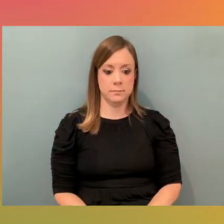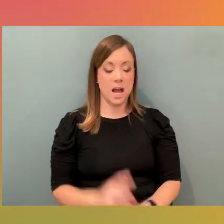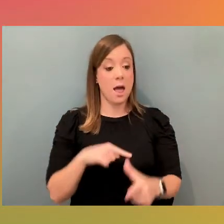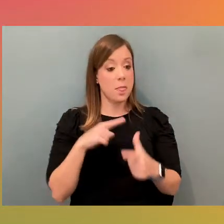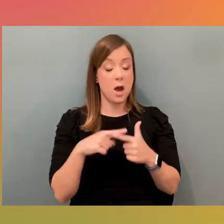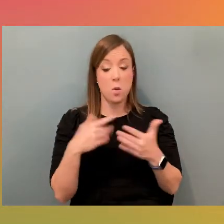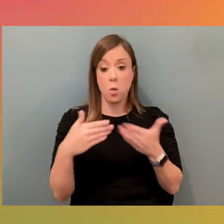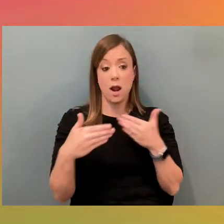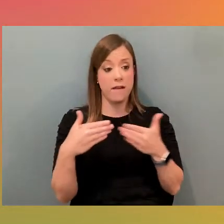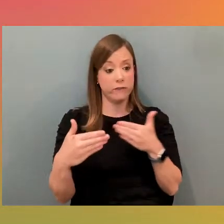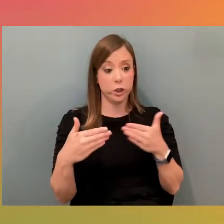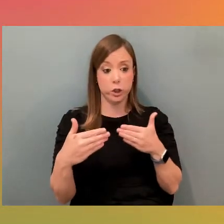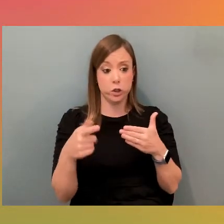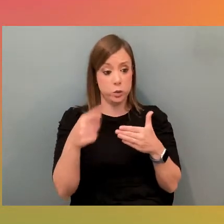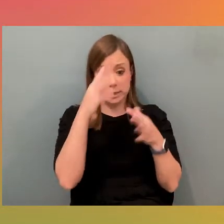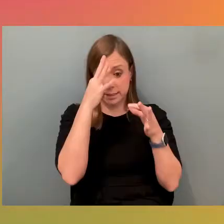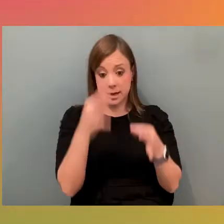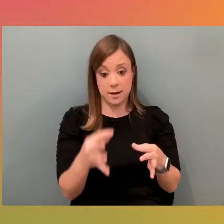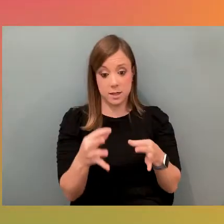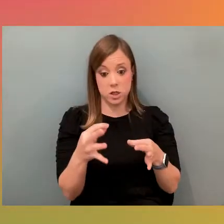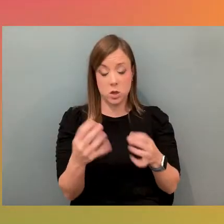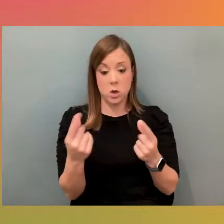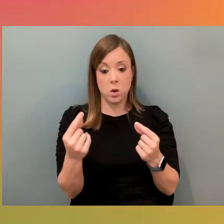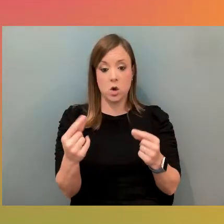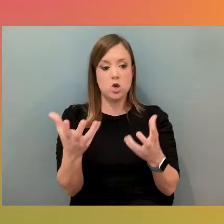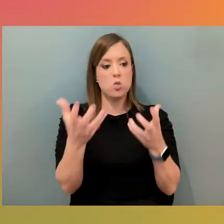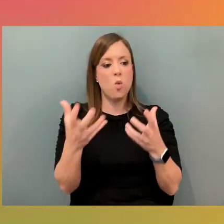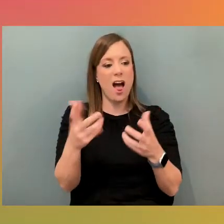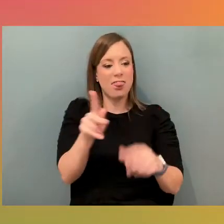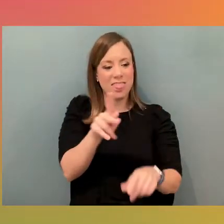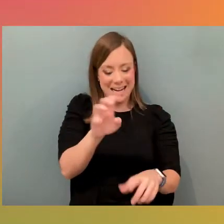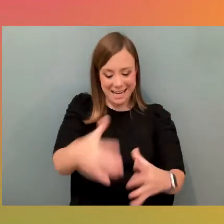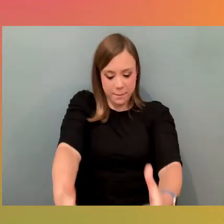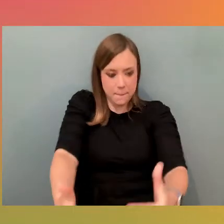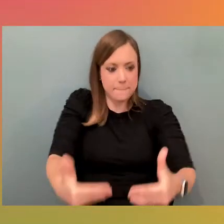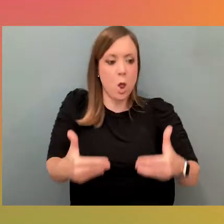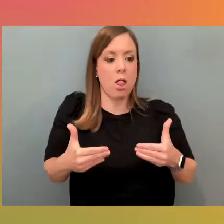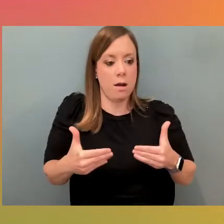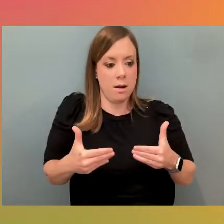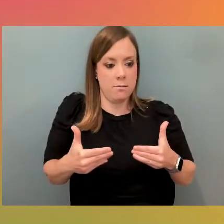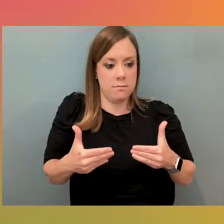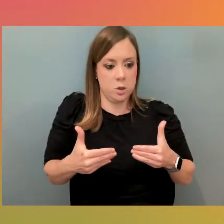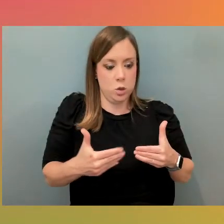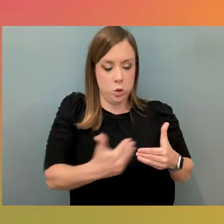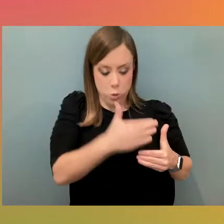AND THEN YOU WILL TAKE WHATEVER VARIATION YOU TOOK ON THE